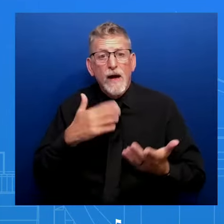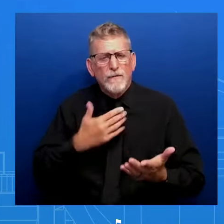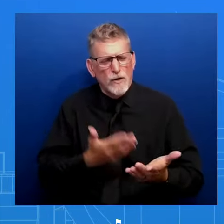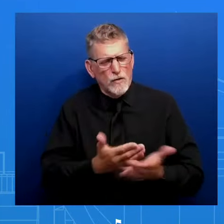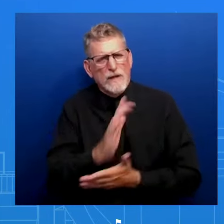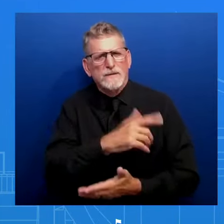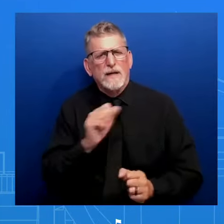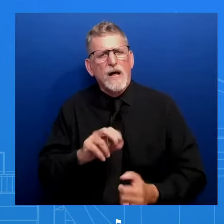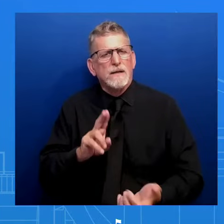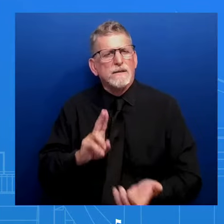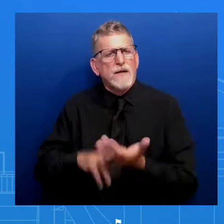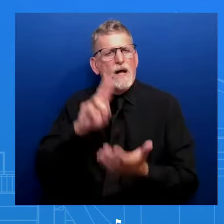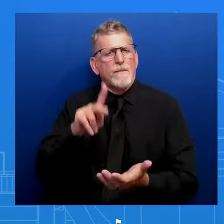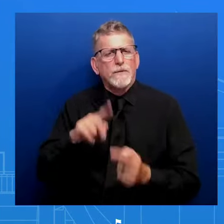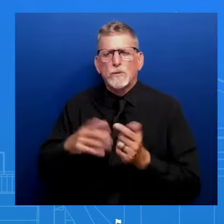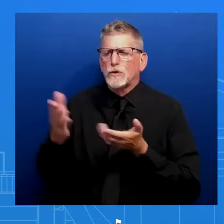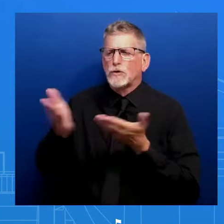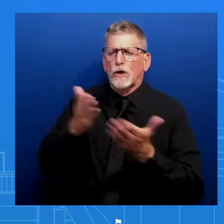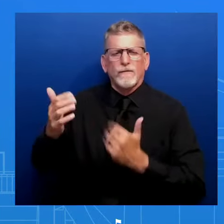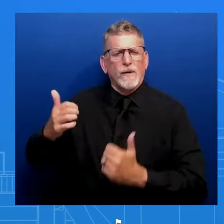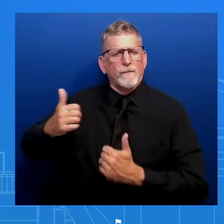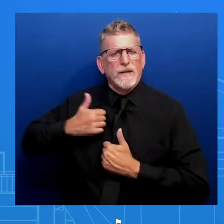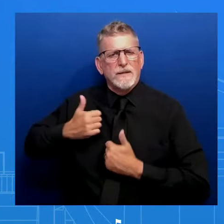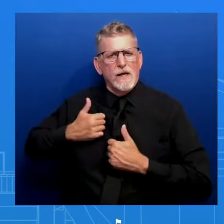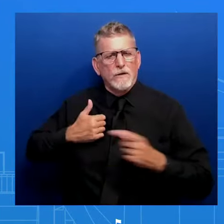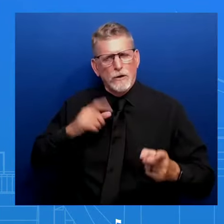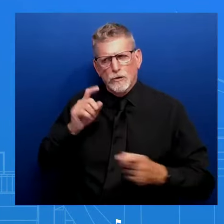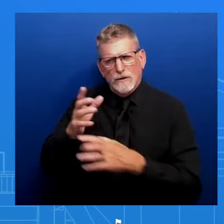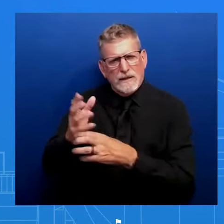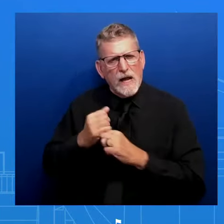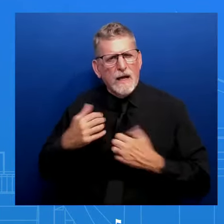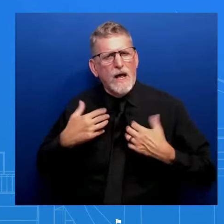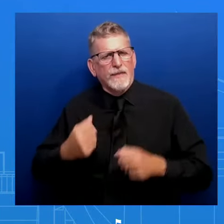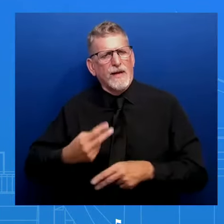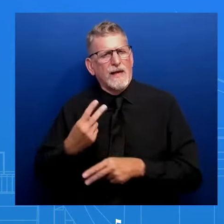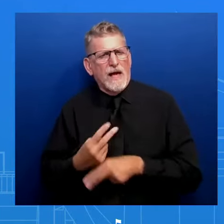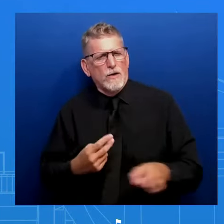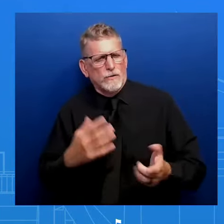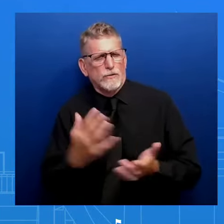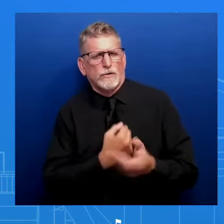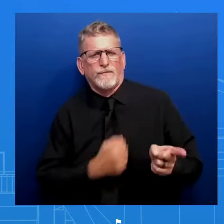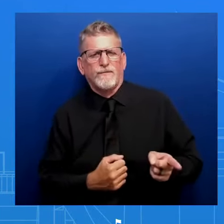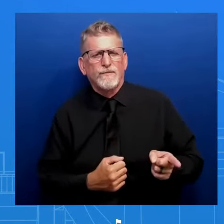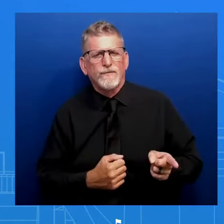And so, the military has put in place a policy -- not one that Secretary Austin wanted to have to put in place